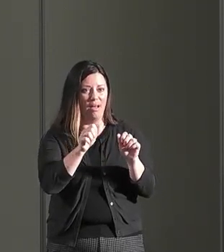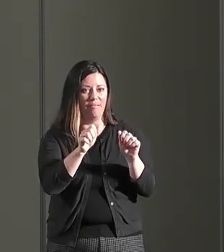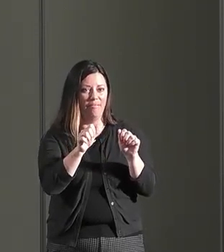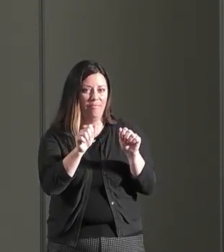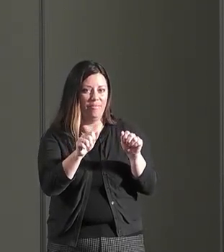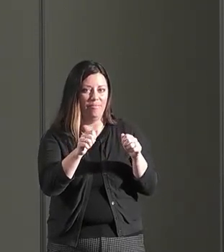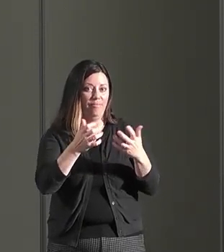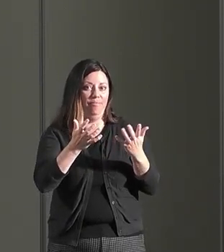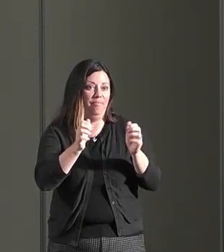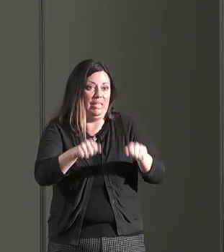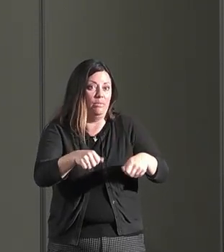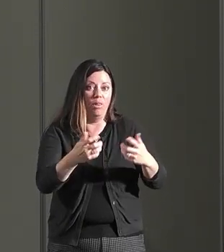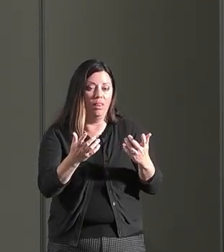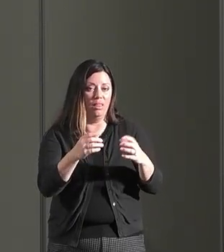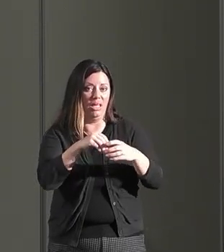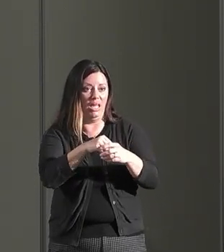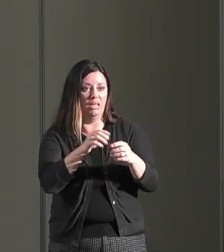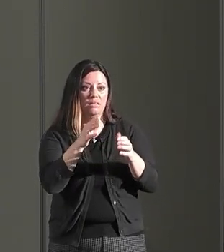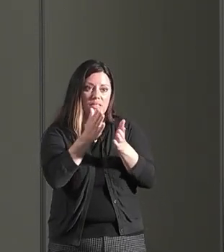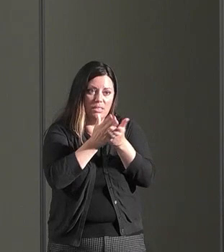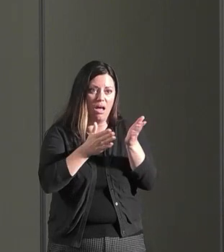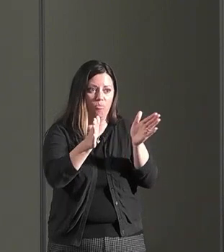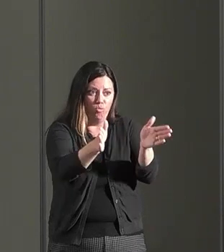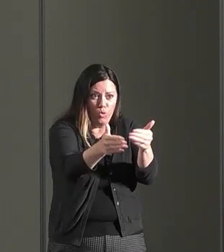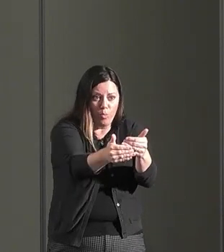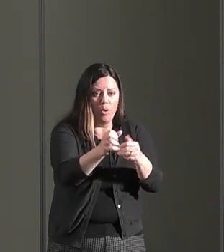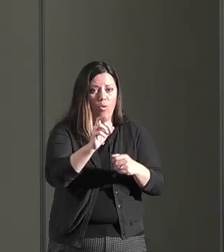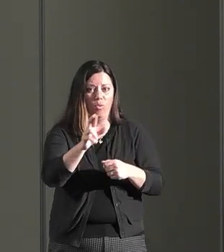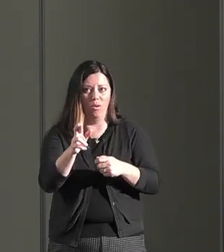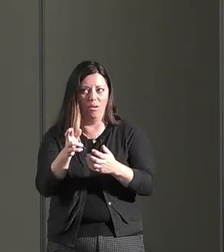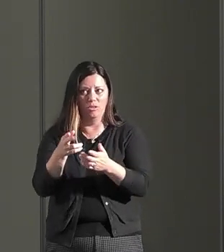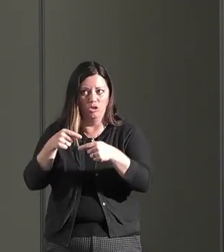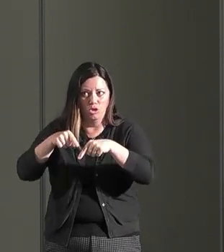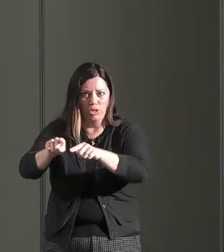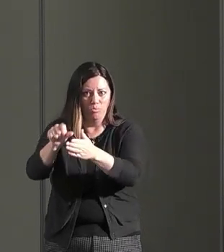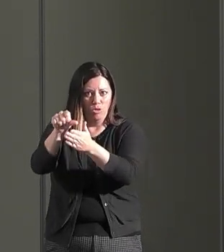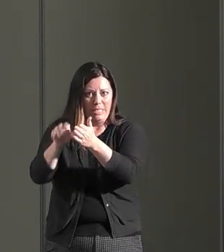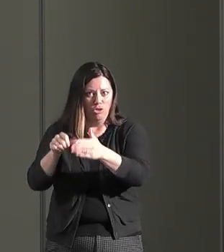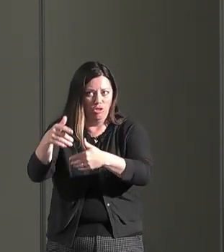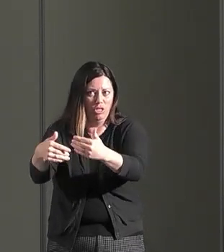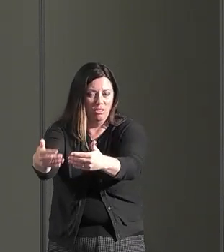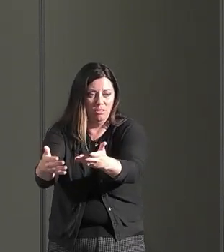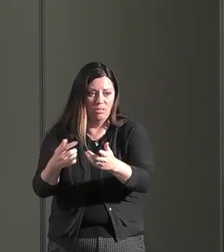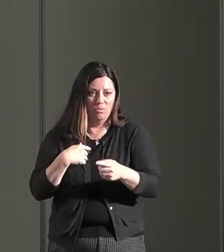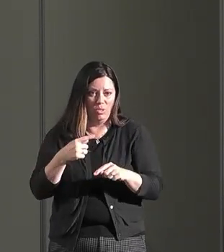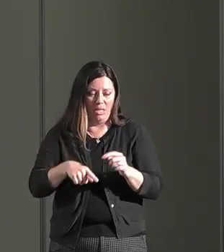certain medical procedures and also often times when deaf people try to schedule point